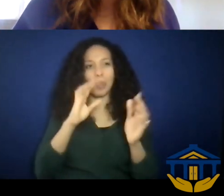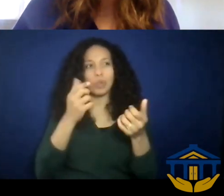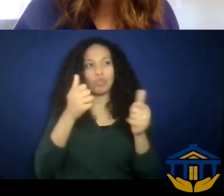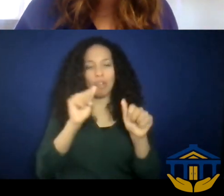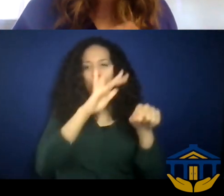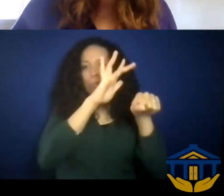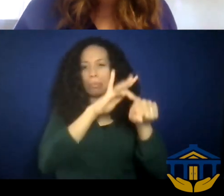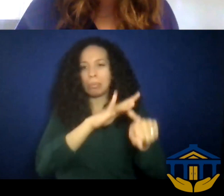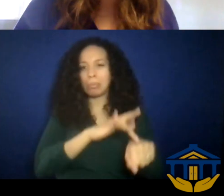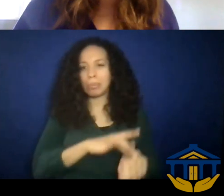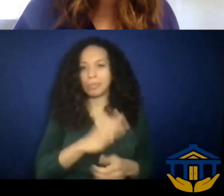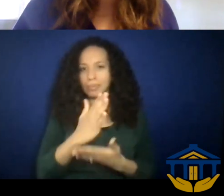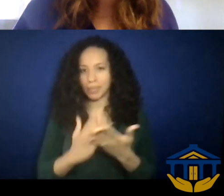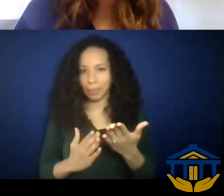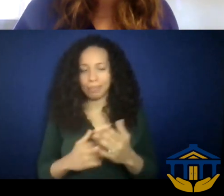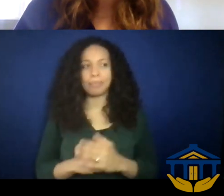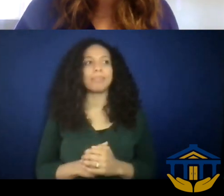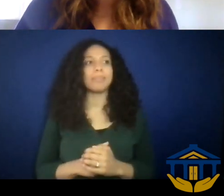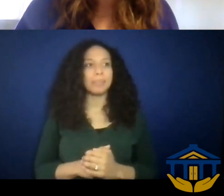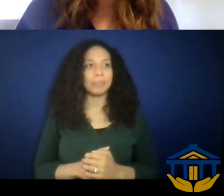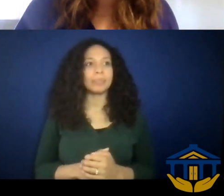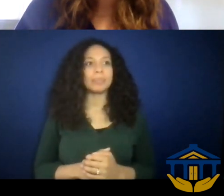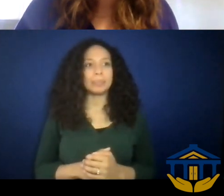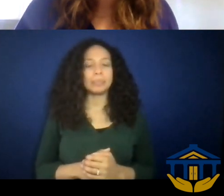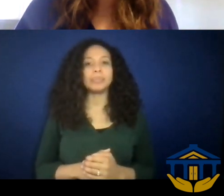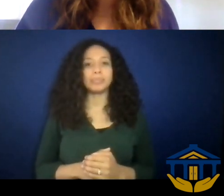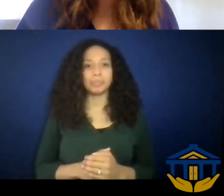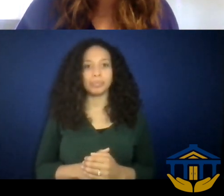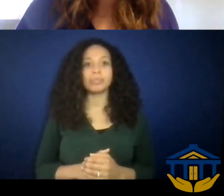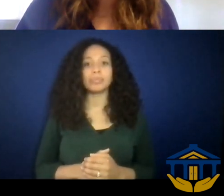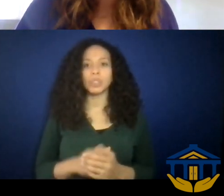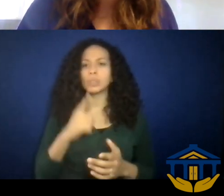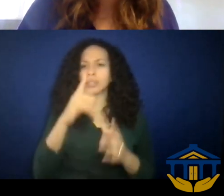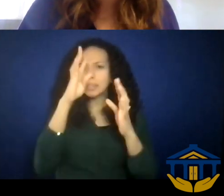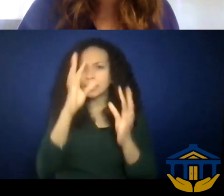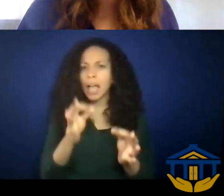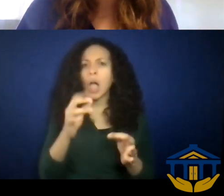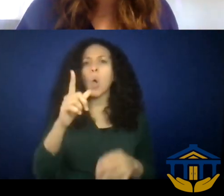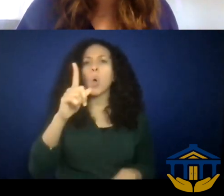As we just discussed, decide who's going to the meeting and let the district know